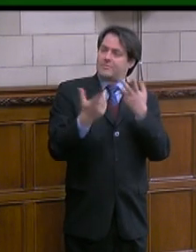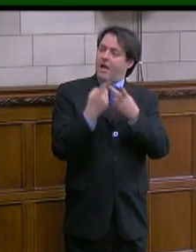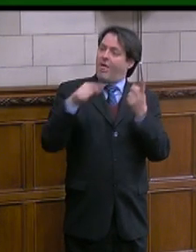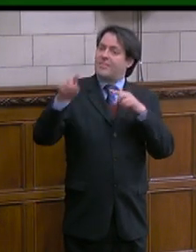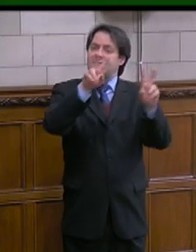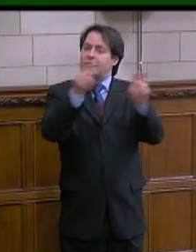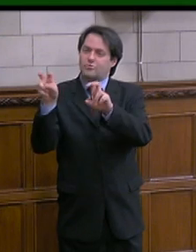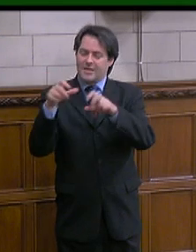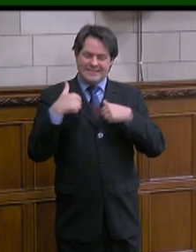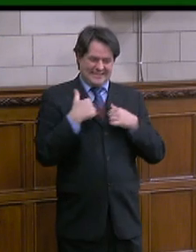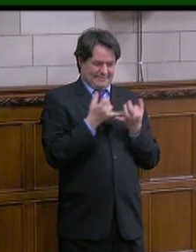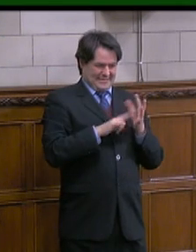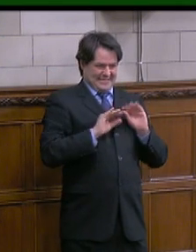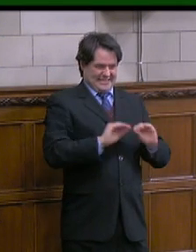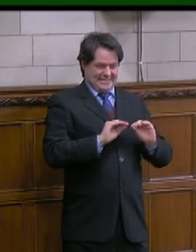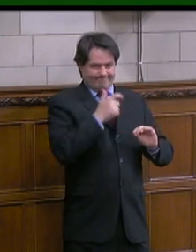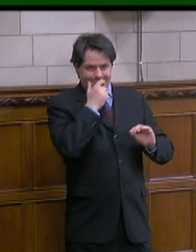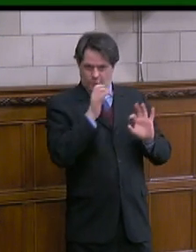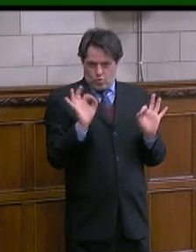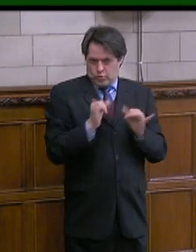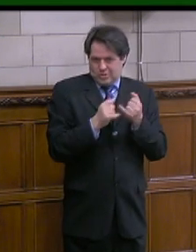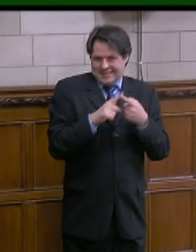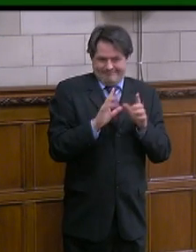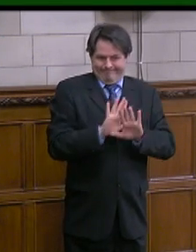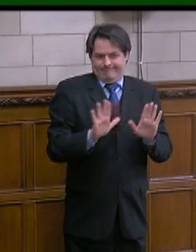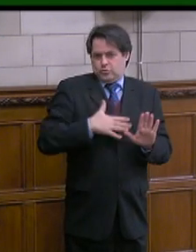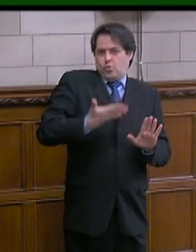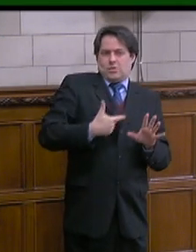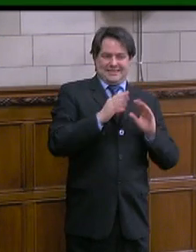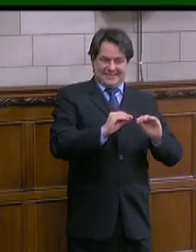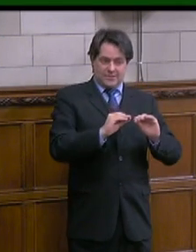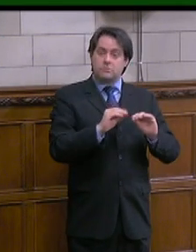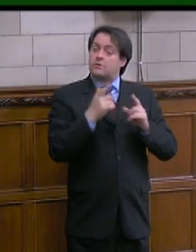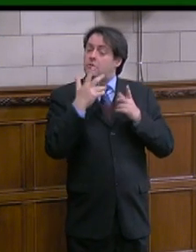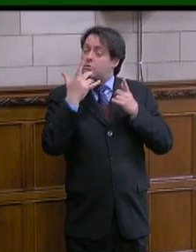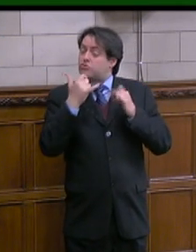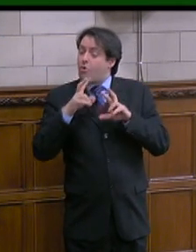schools from teaching sign language—a view supported by a survey run by an organisation